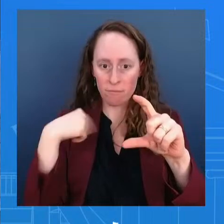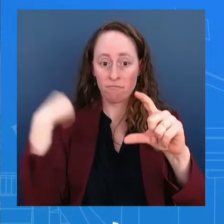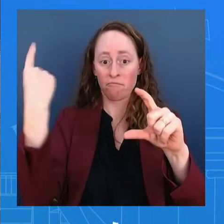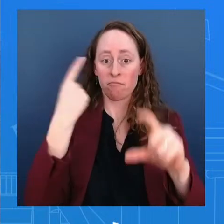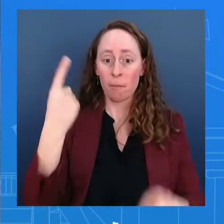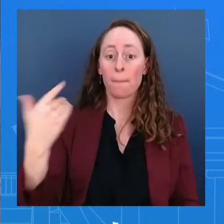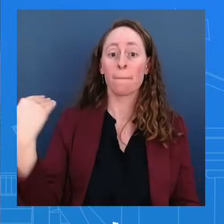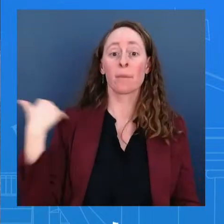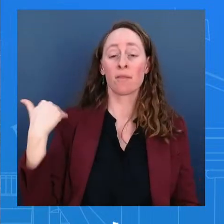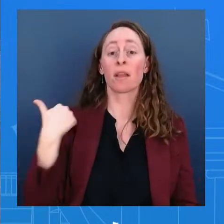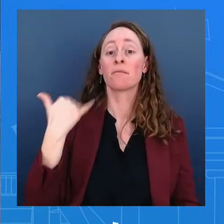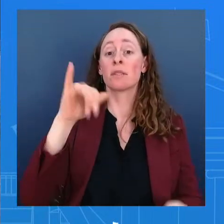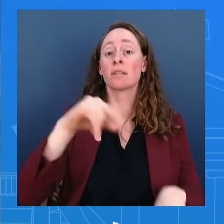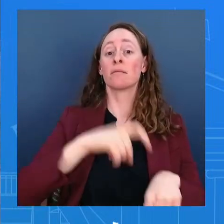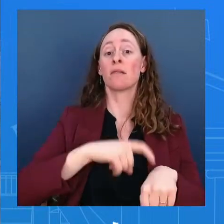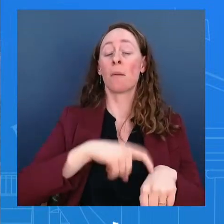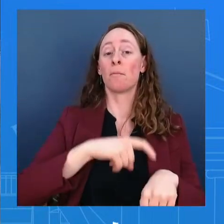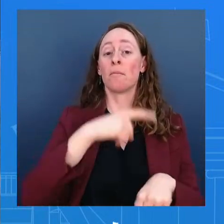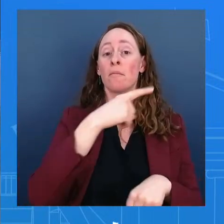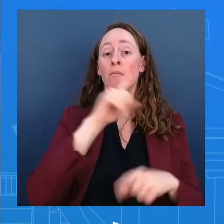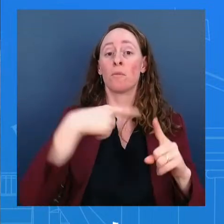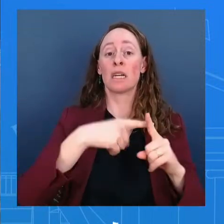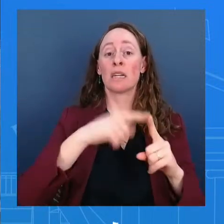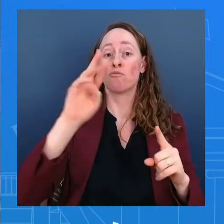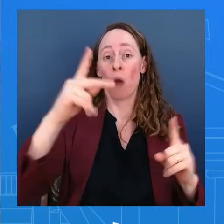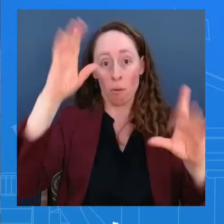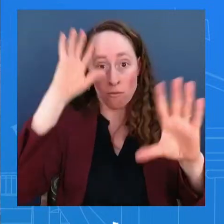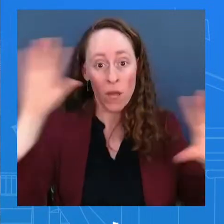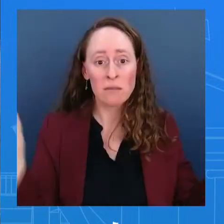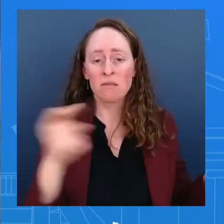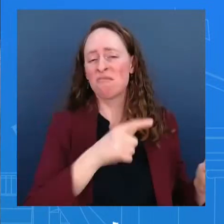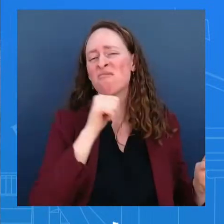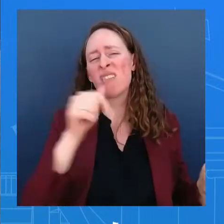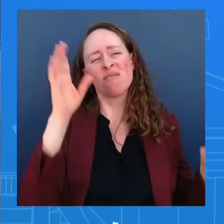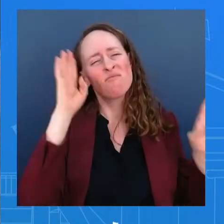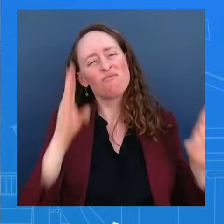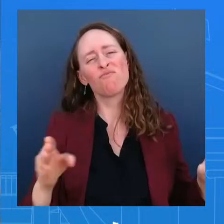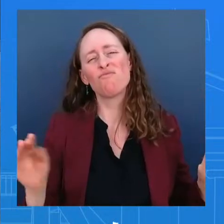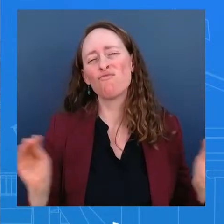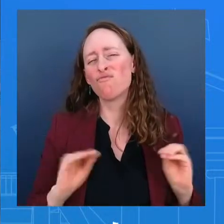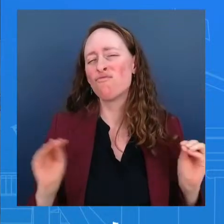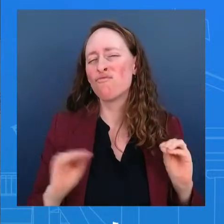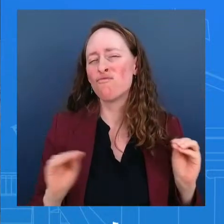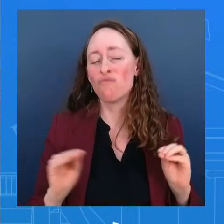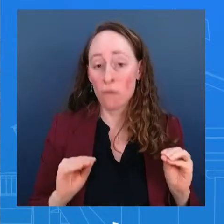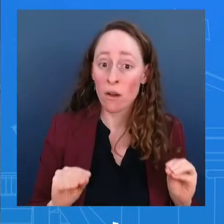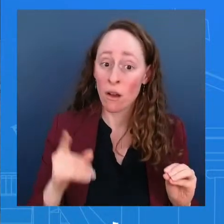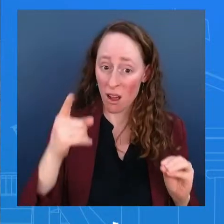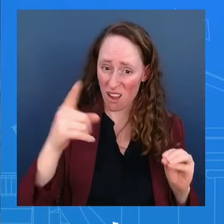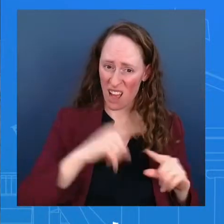Do you believe that Africa needs to be on the forefront for -- when it comes to national security